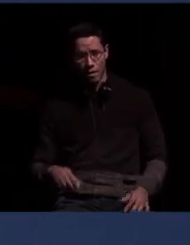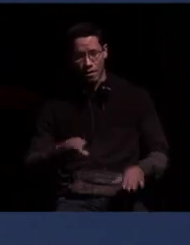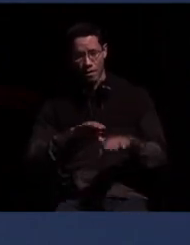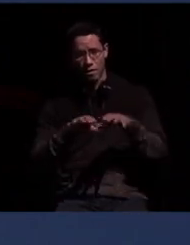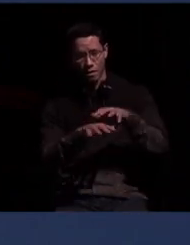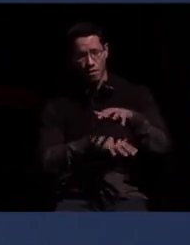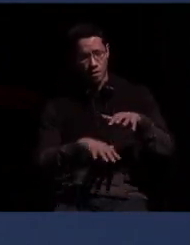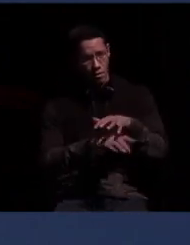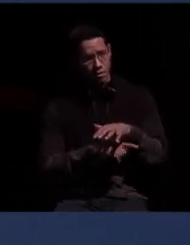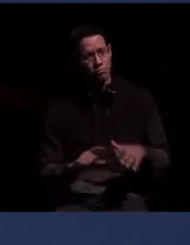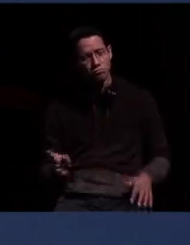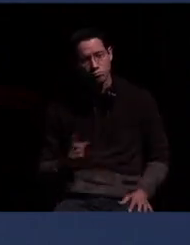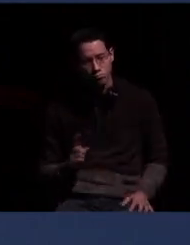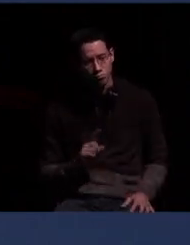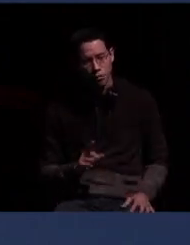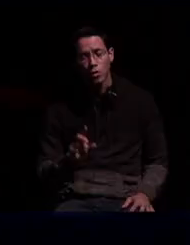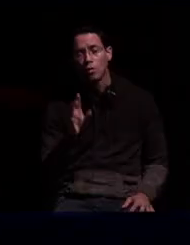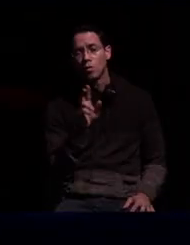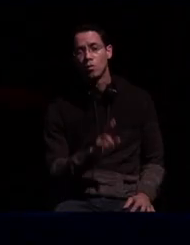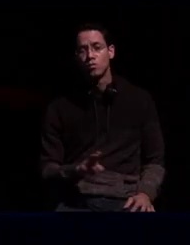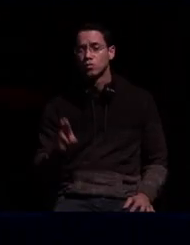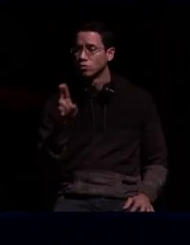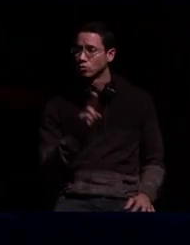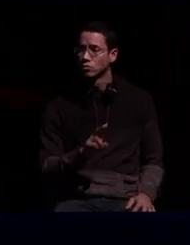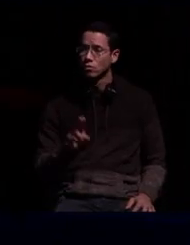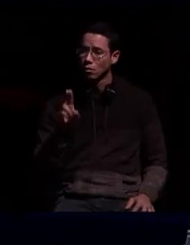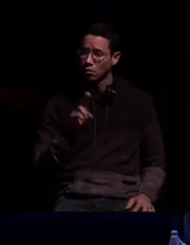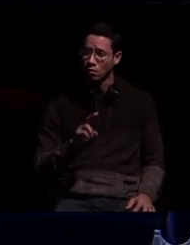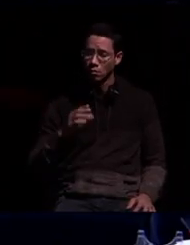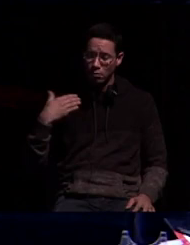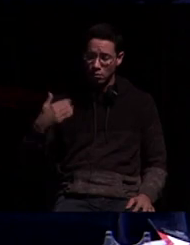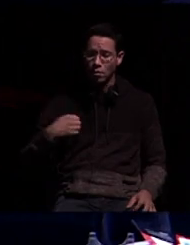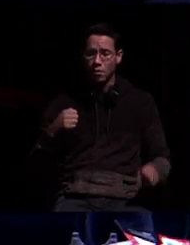Tourism becomes, as produced so far,